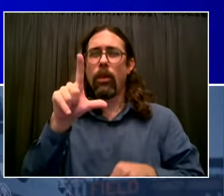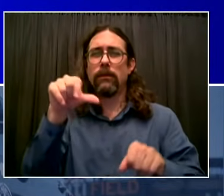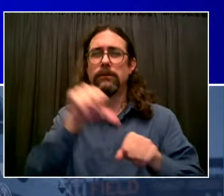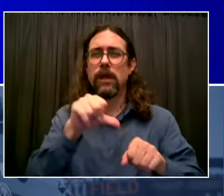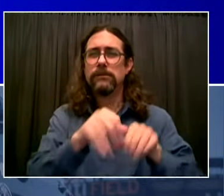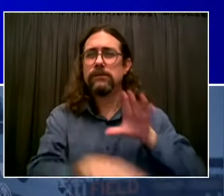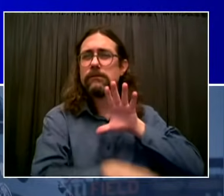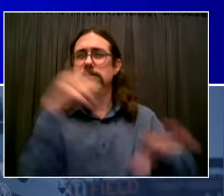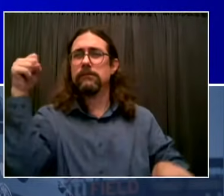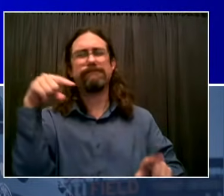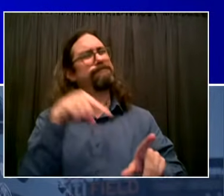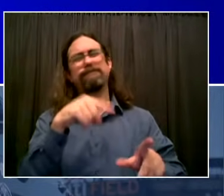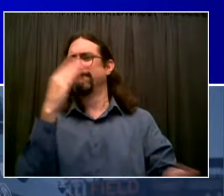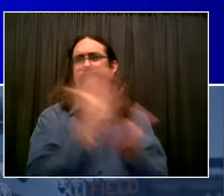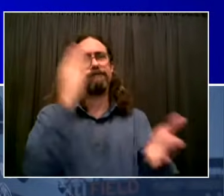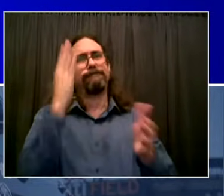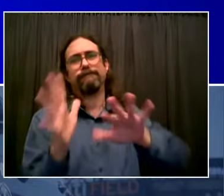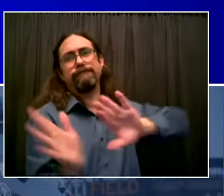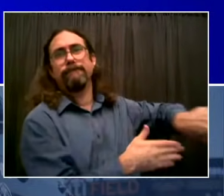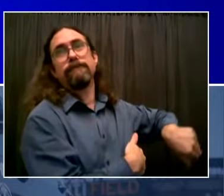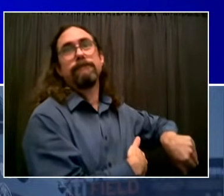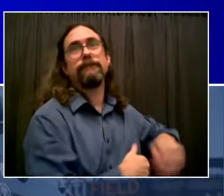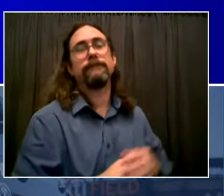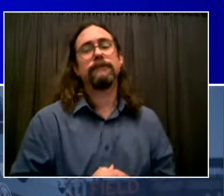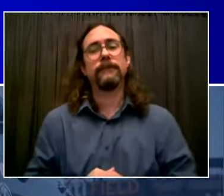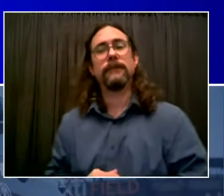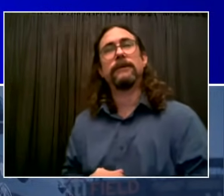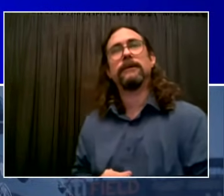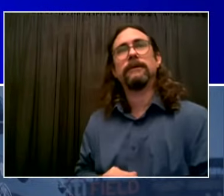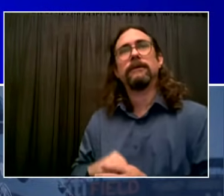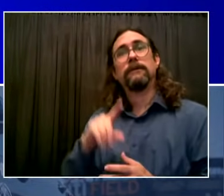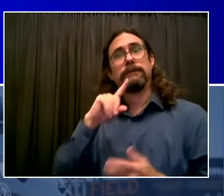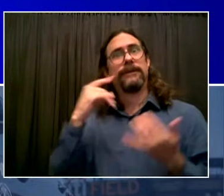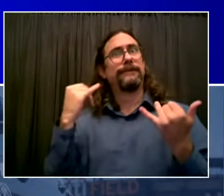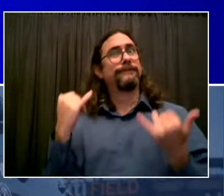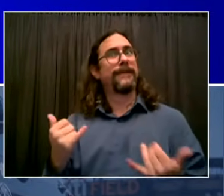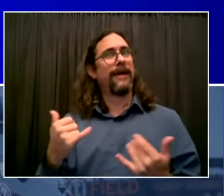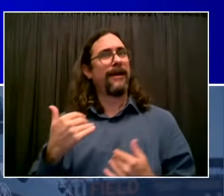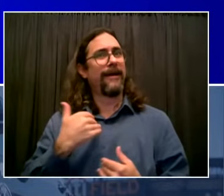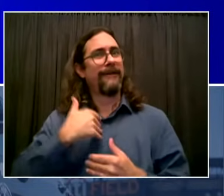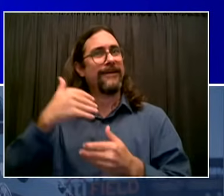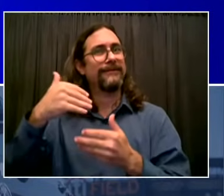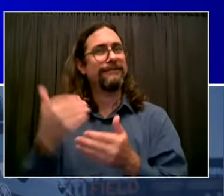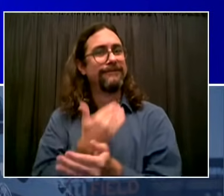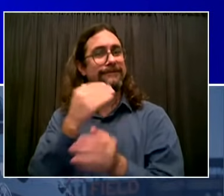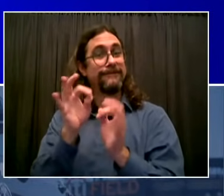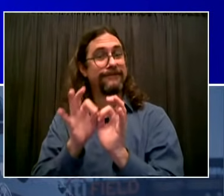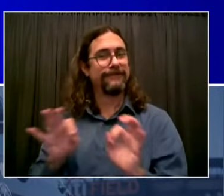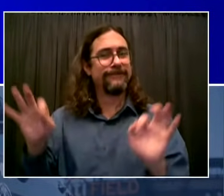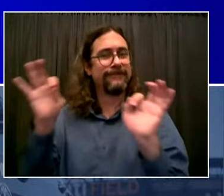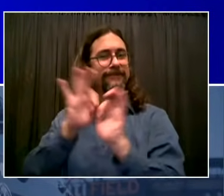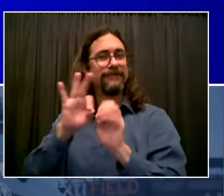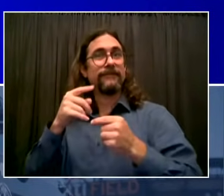TO HOW WE GET THE ERON A BIG SCALE. TODAY ANOTHER BIG ANNOUNCEMENT THAT WILL HELP US CHANGE THE WAY WE MOVE AROUND